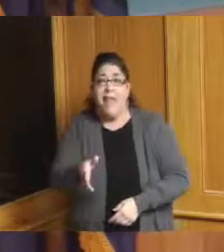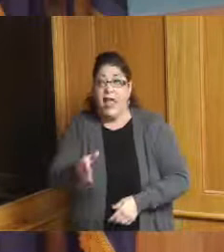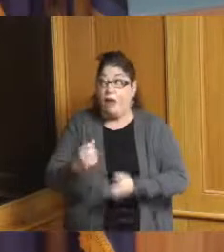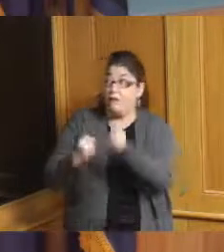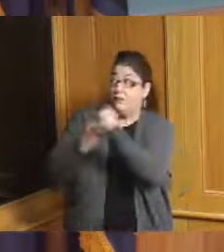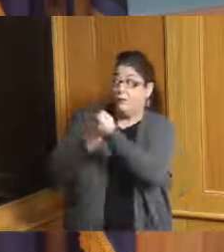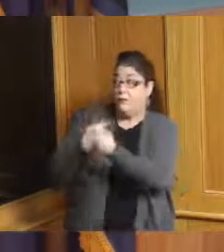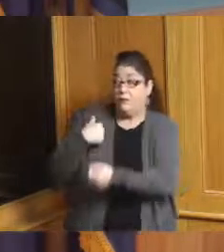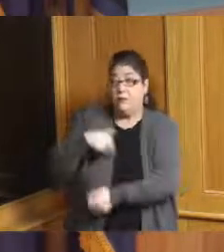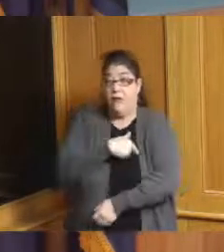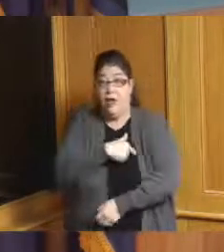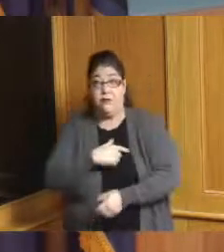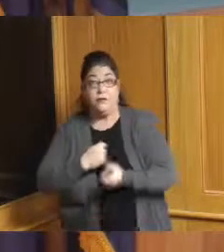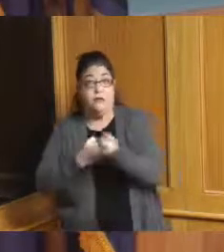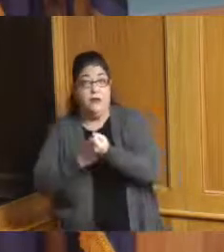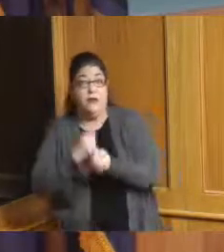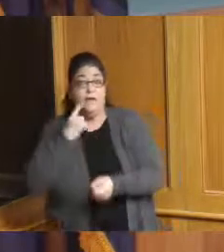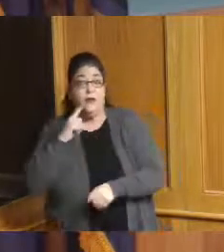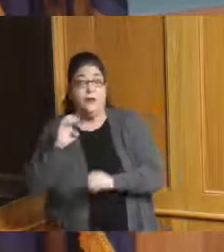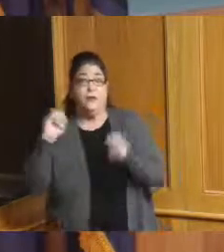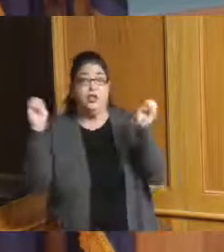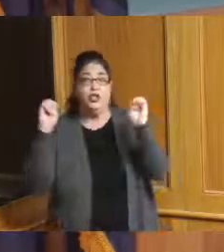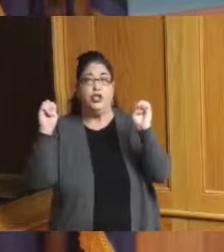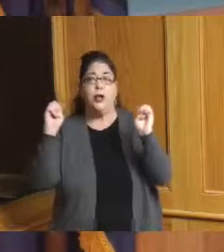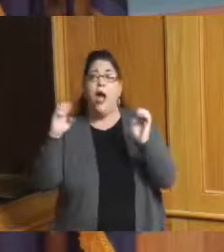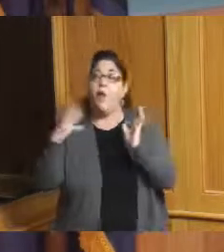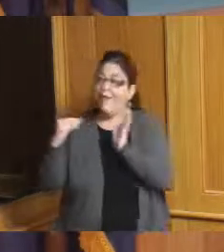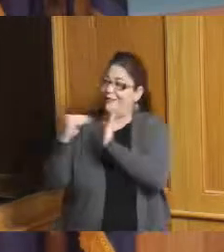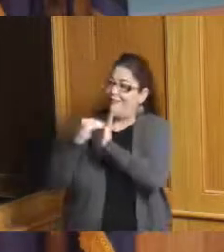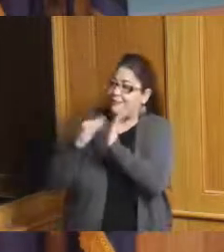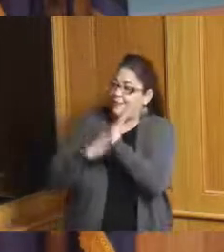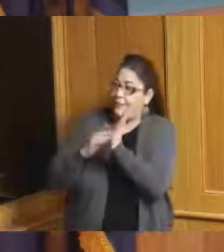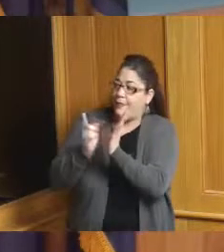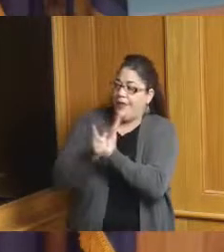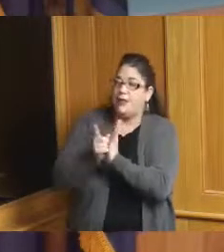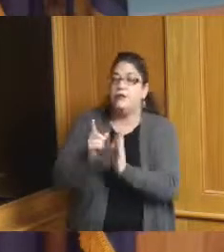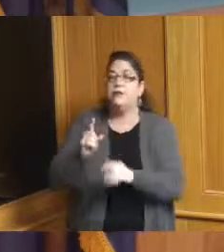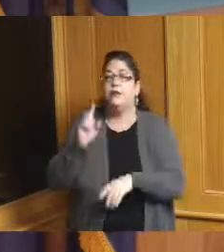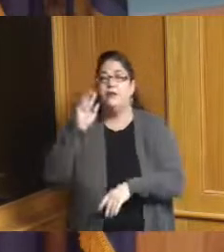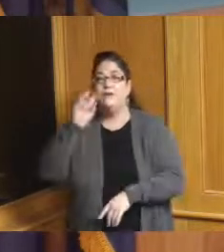the state of emergency so I'd like the minutes to reflect the Vice President Alicia Reece